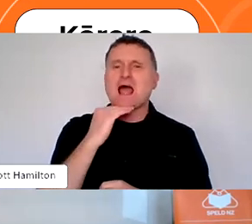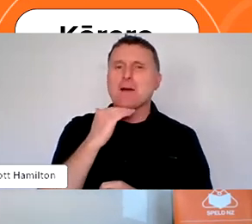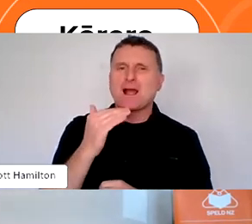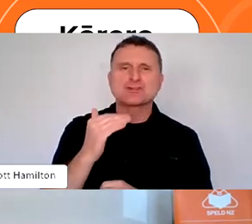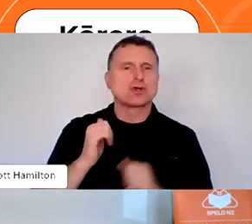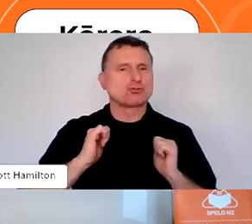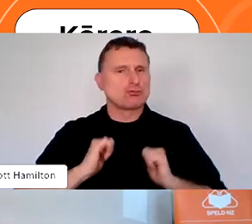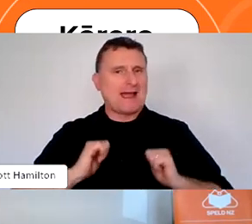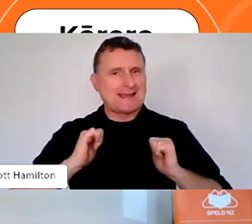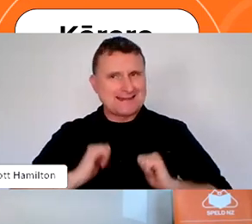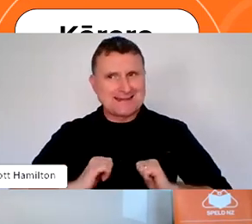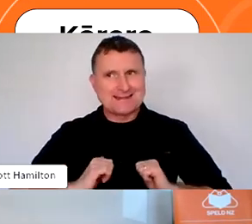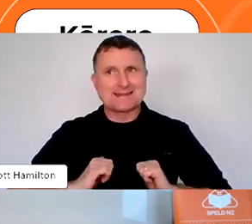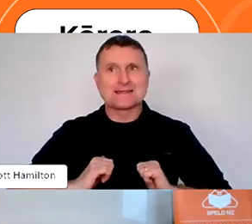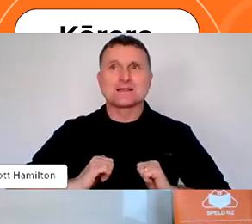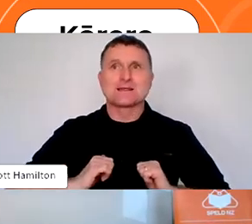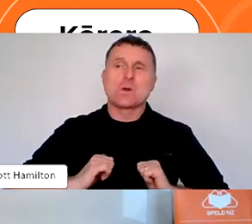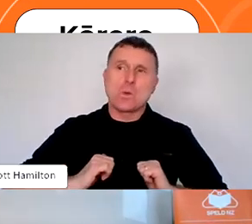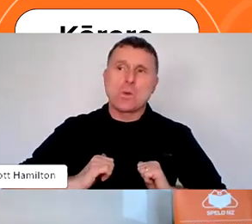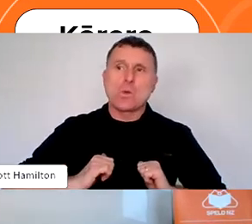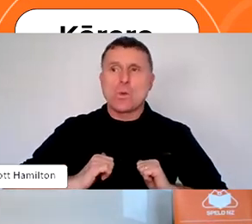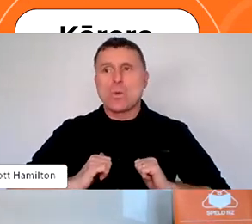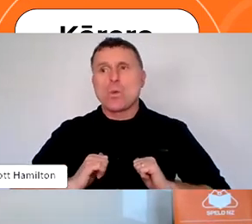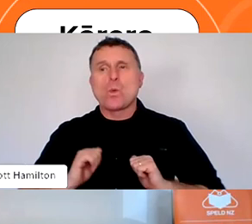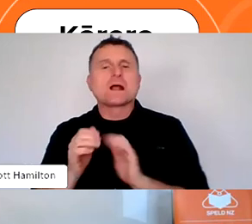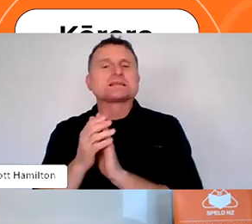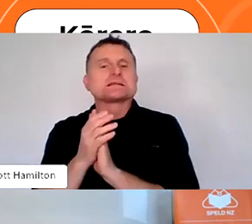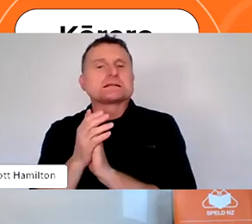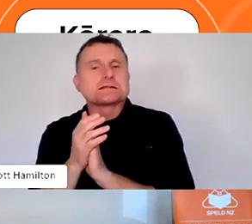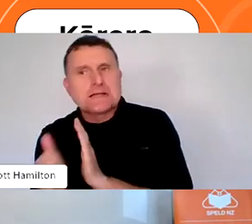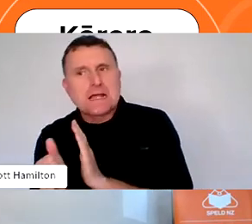given to the school of listening to whānau and children of disability